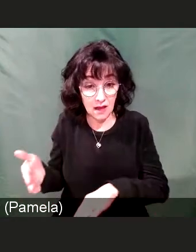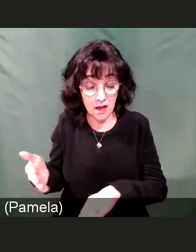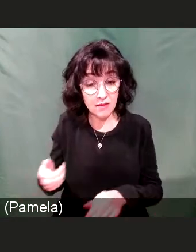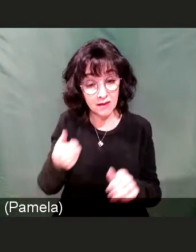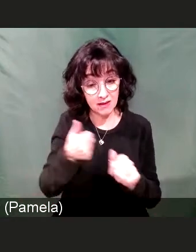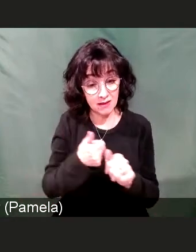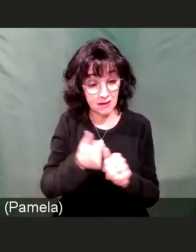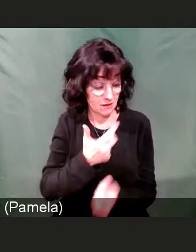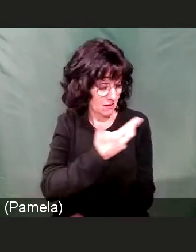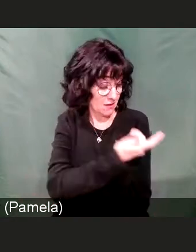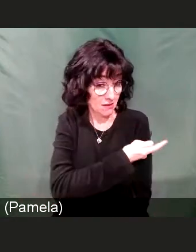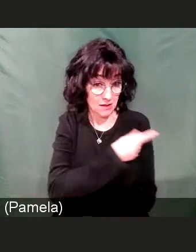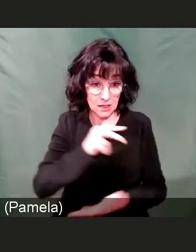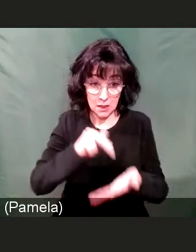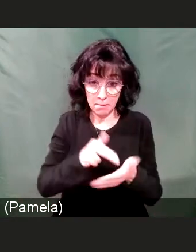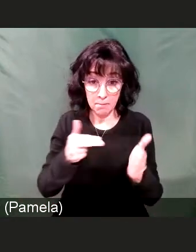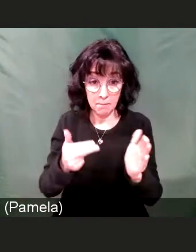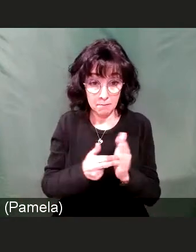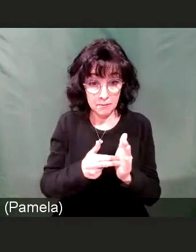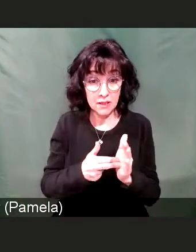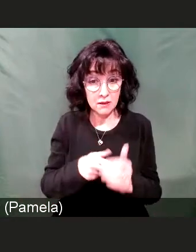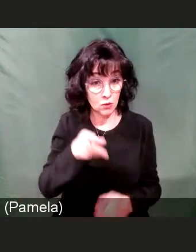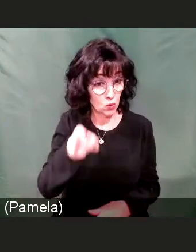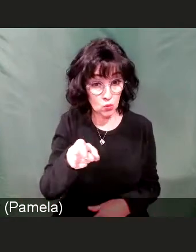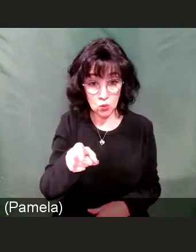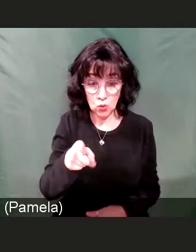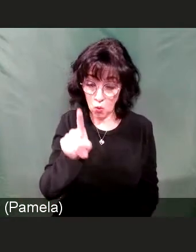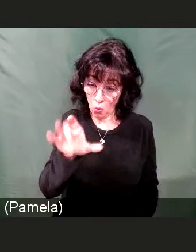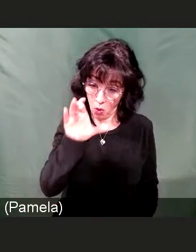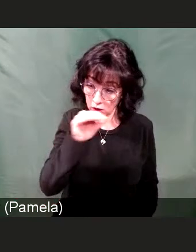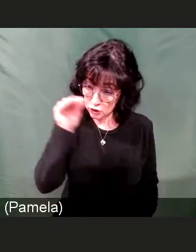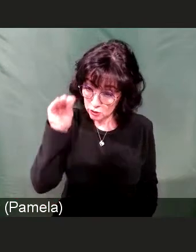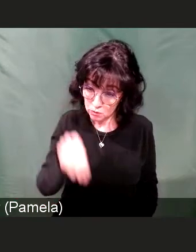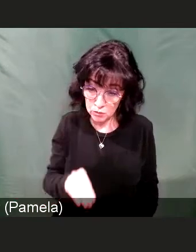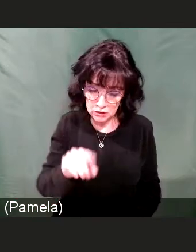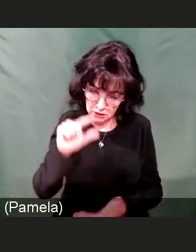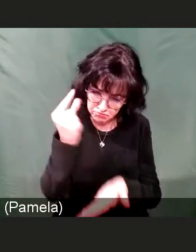that they will not get COVID if exposed to the virus.